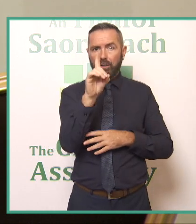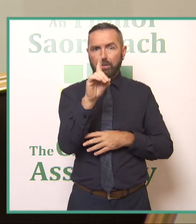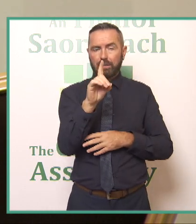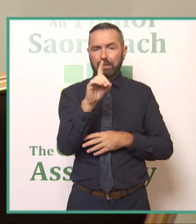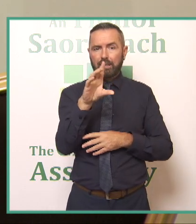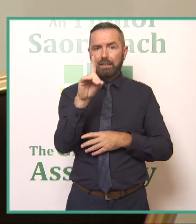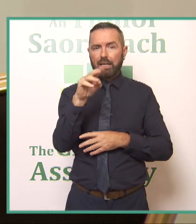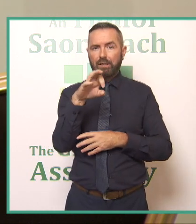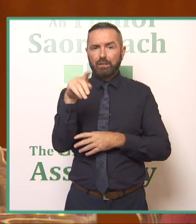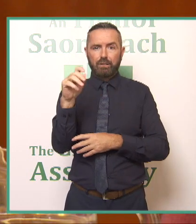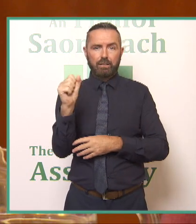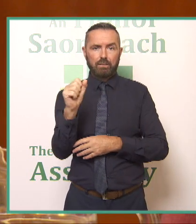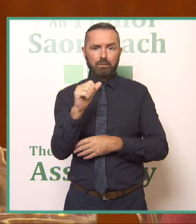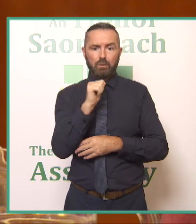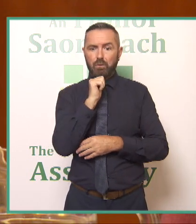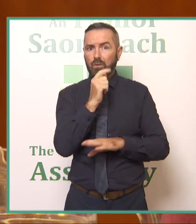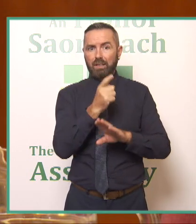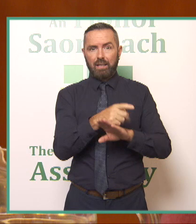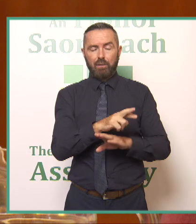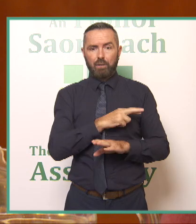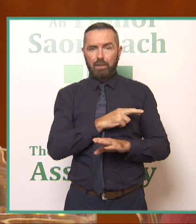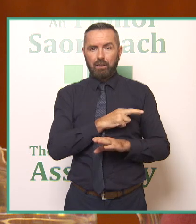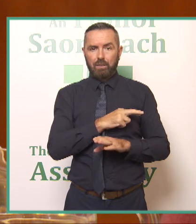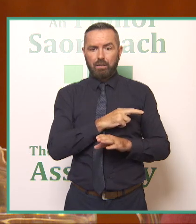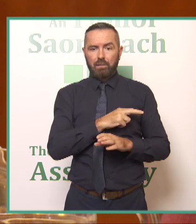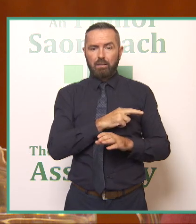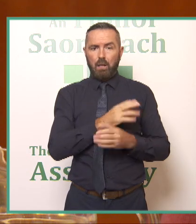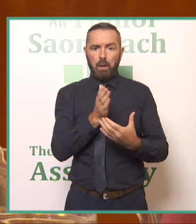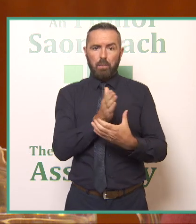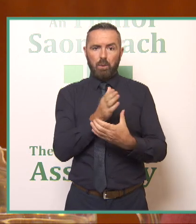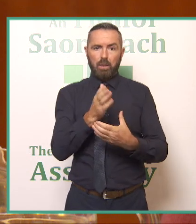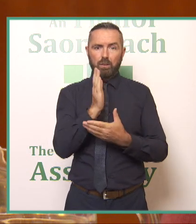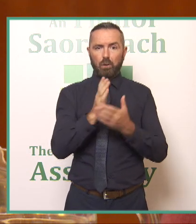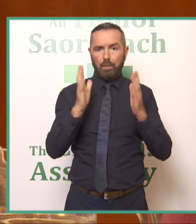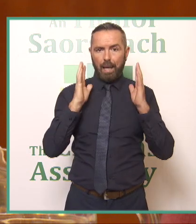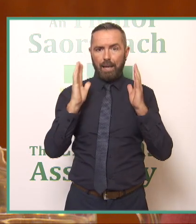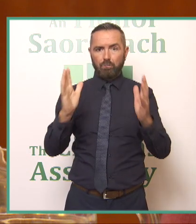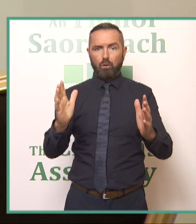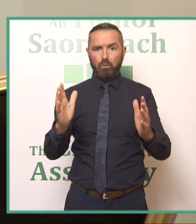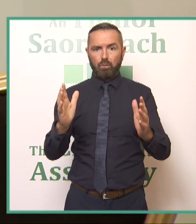there's almost nothing there in between you've got bits and pieces of hedgerows they're being rolled